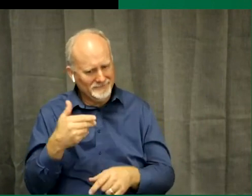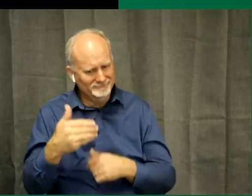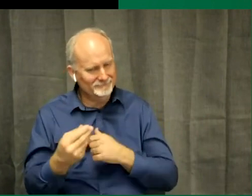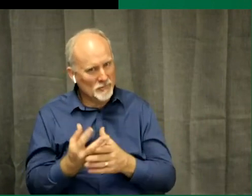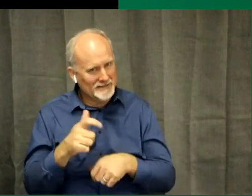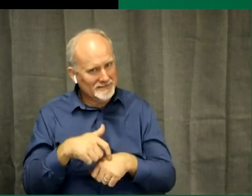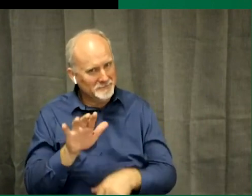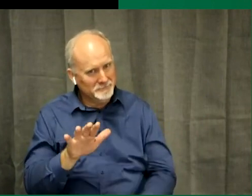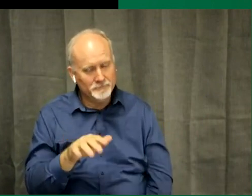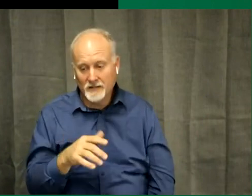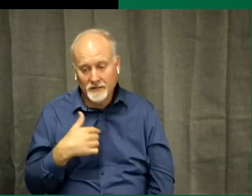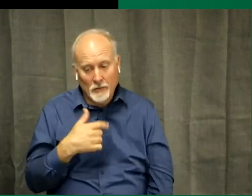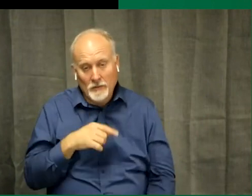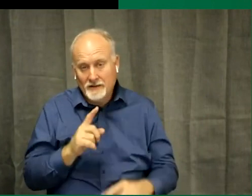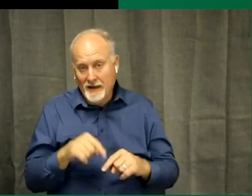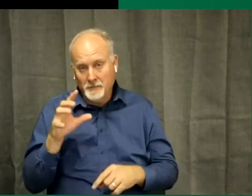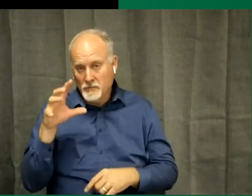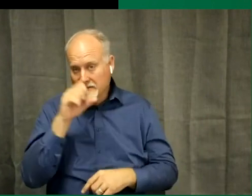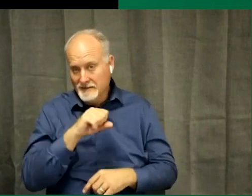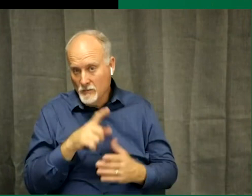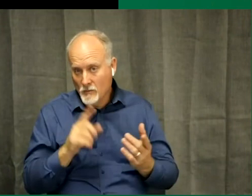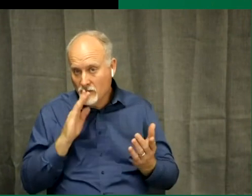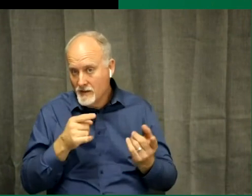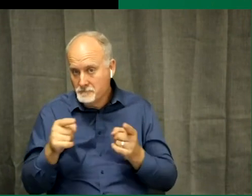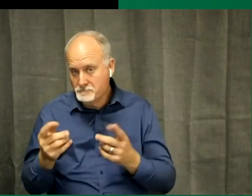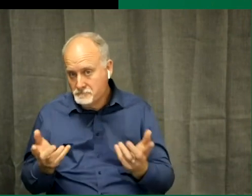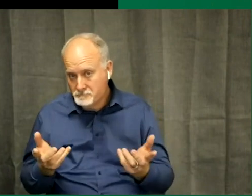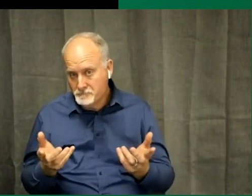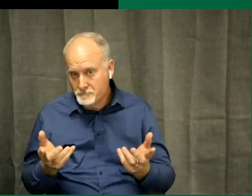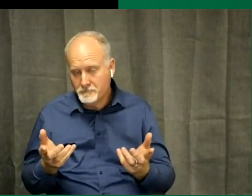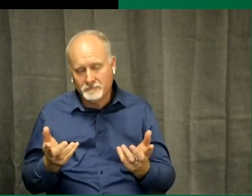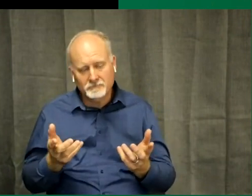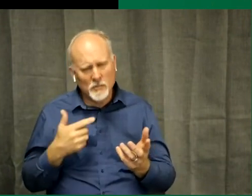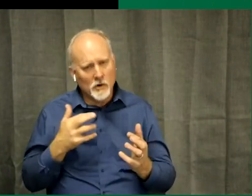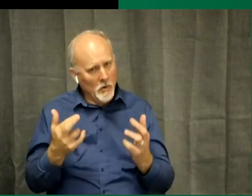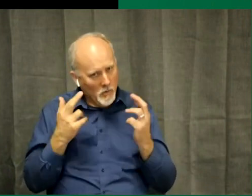none of us can predict very well what will occur but we are really hopeful to be able to do that